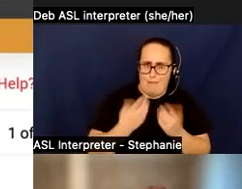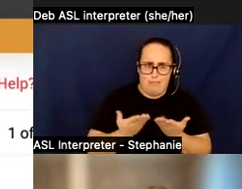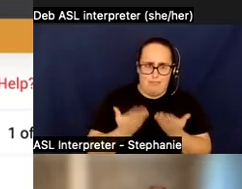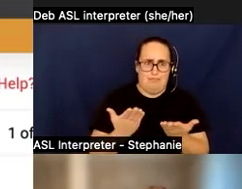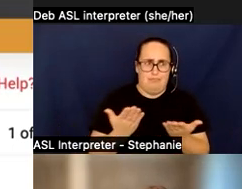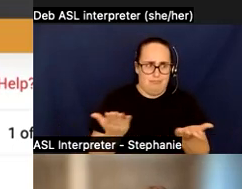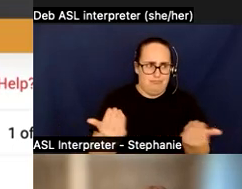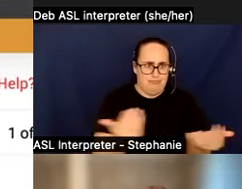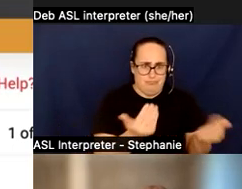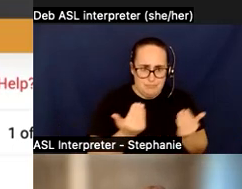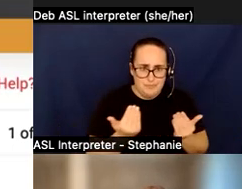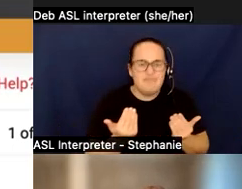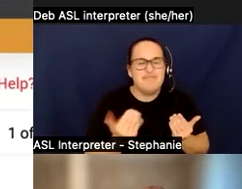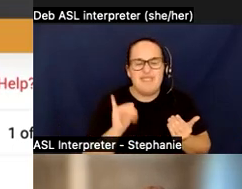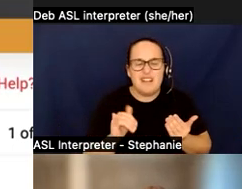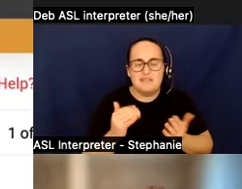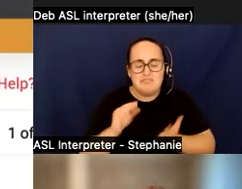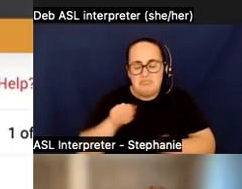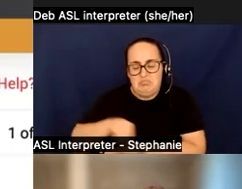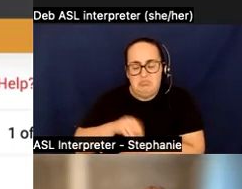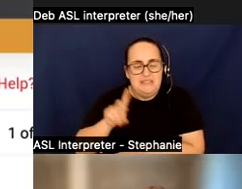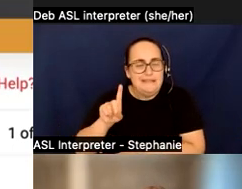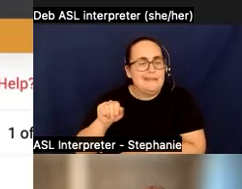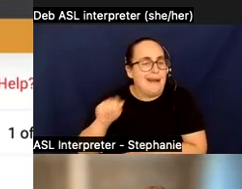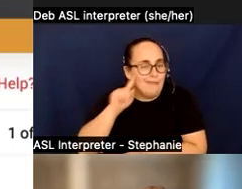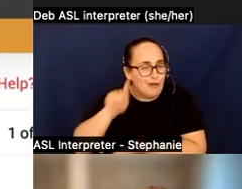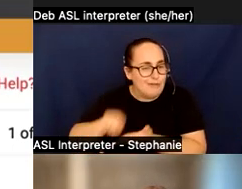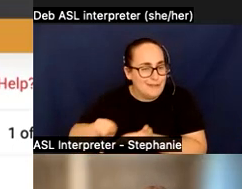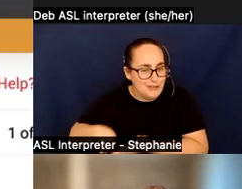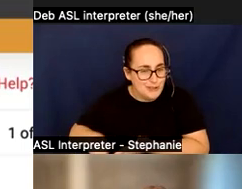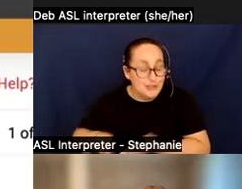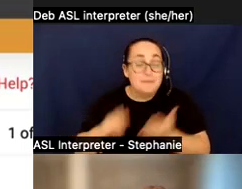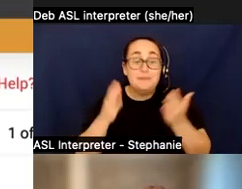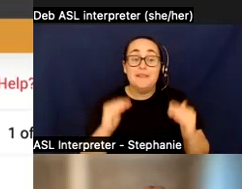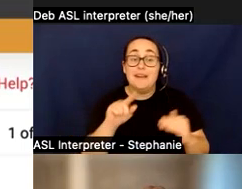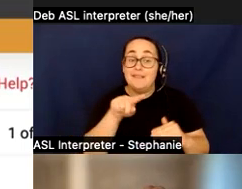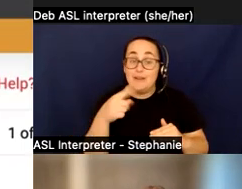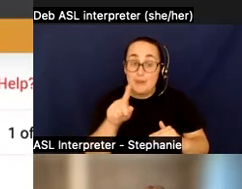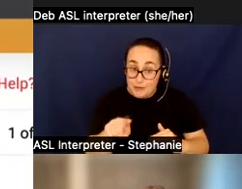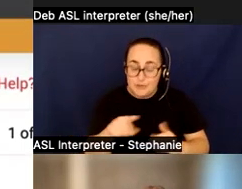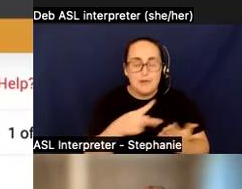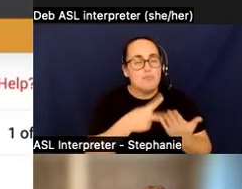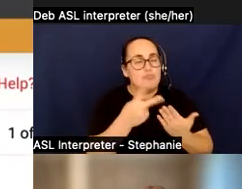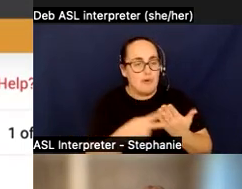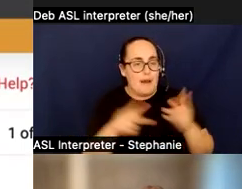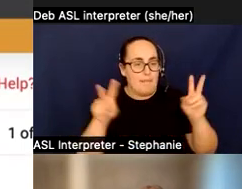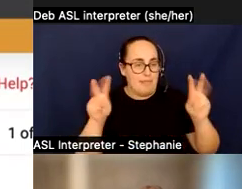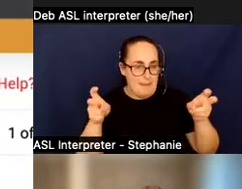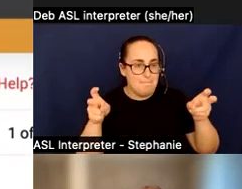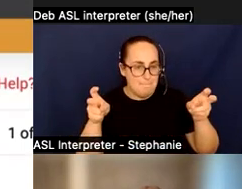our research team. but the first question is the program theme. So again this is the first